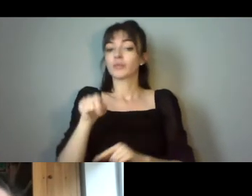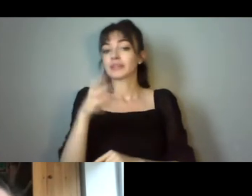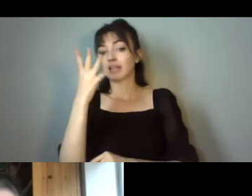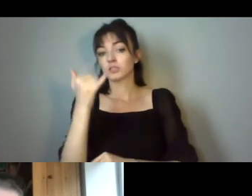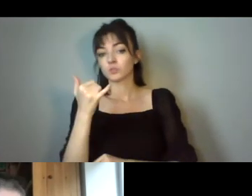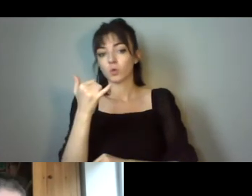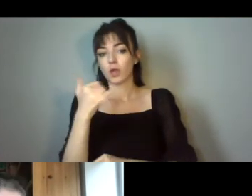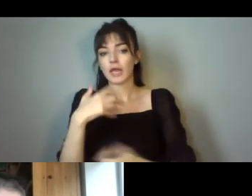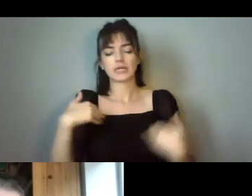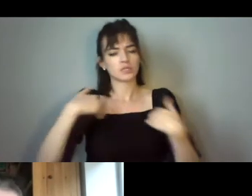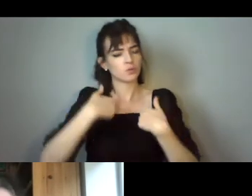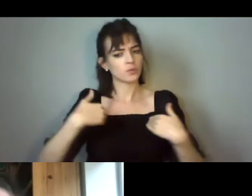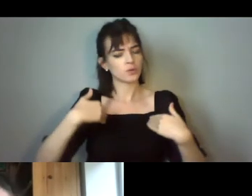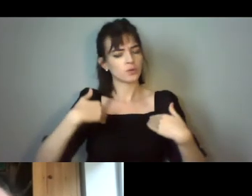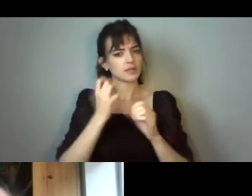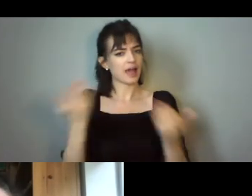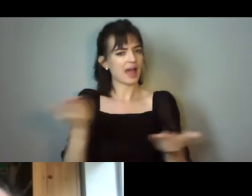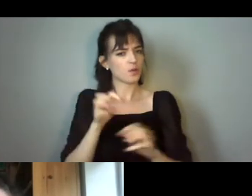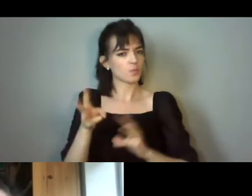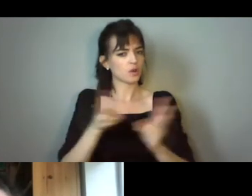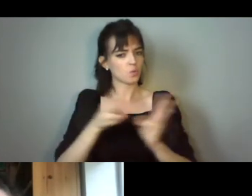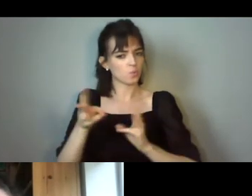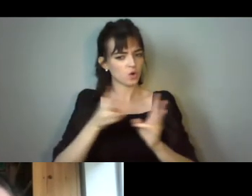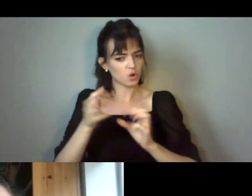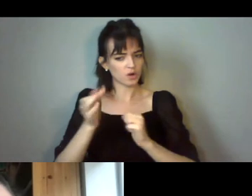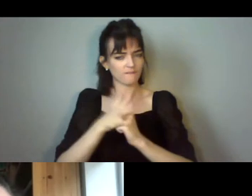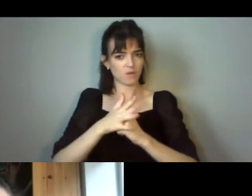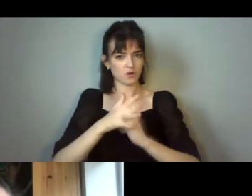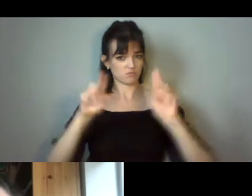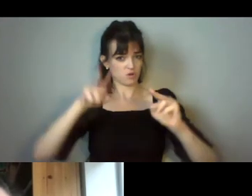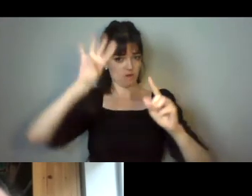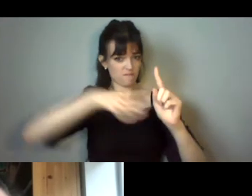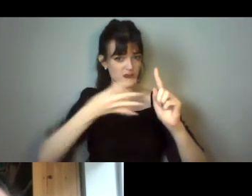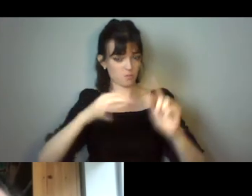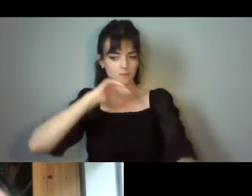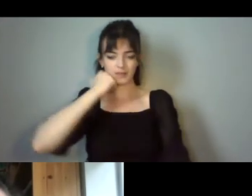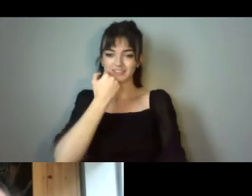how it's going to work for in the mental health framework. Because then you may not have